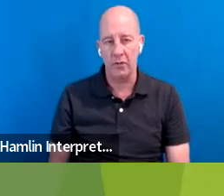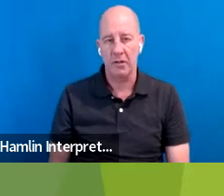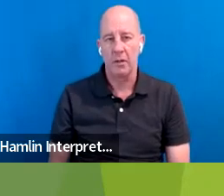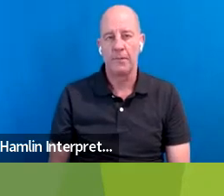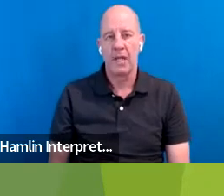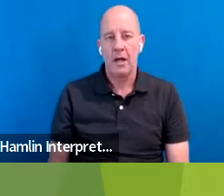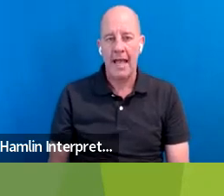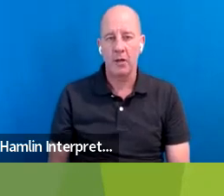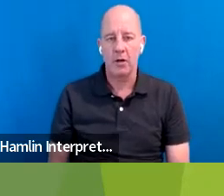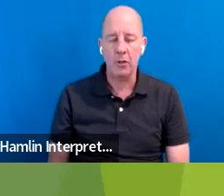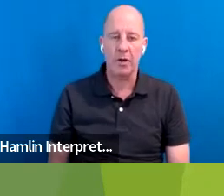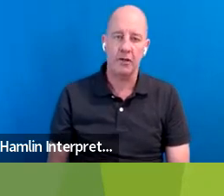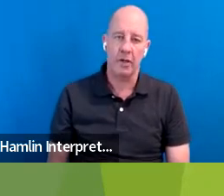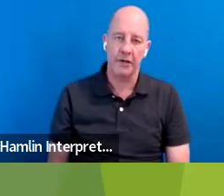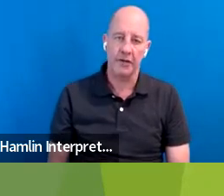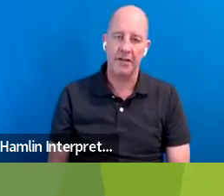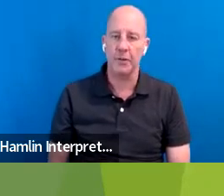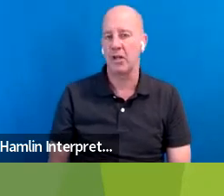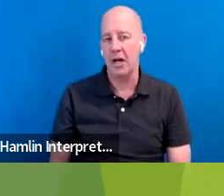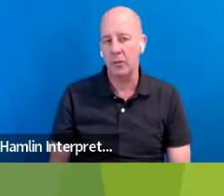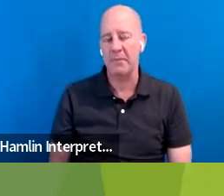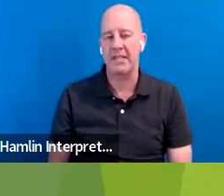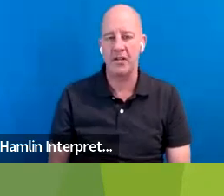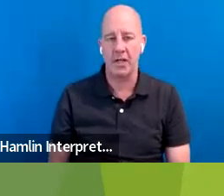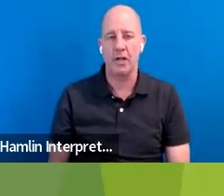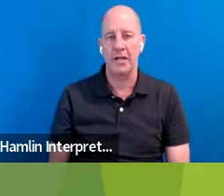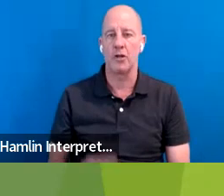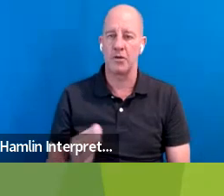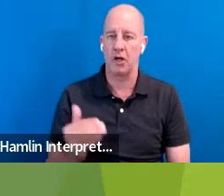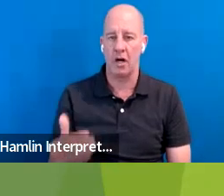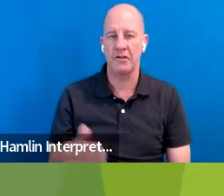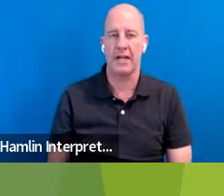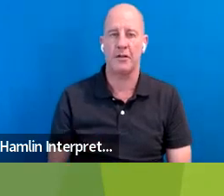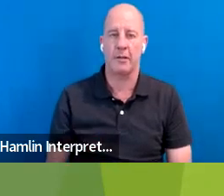And you also want understand there is a lot of repetition, and you used the context to